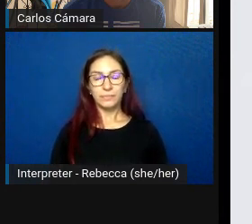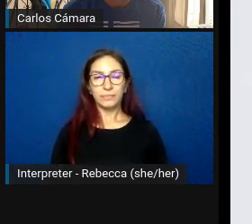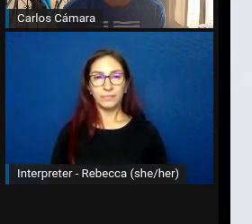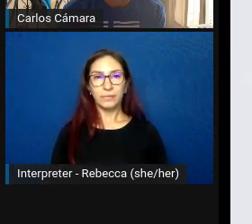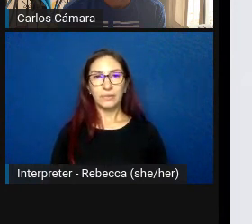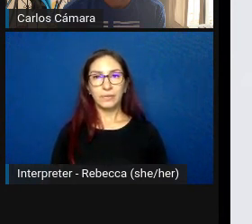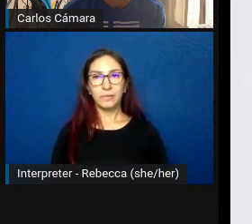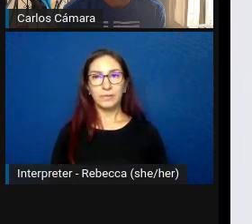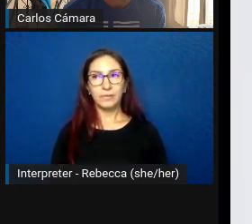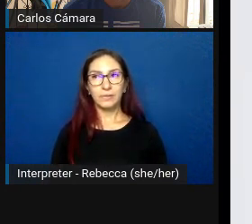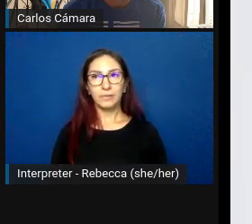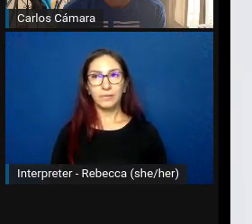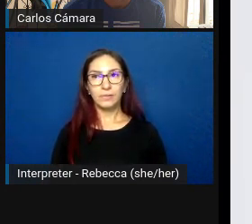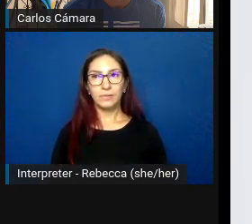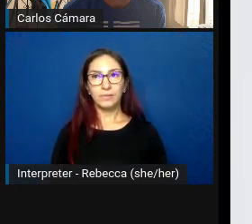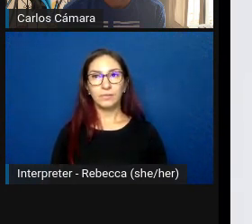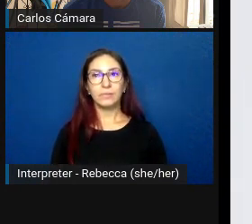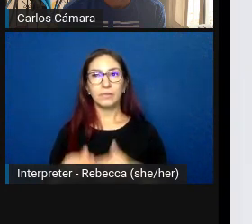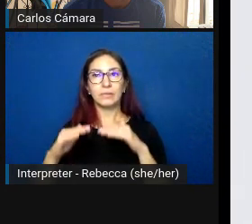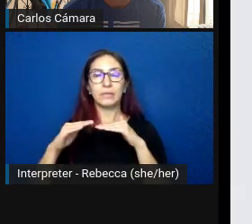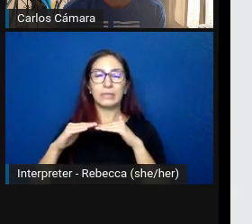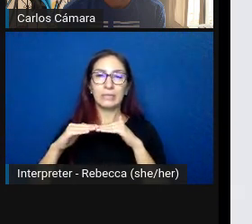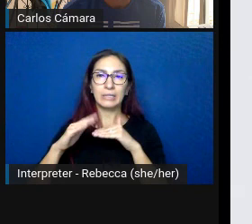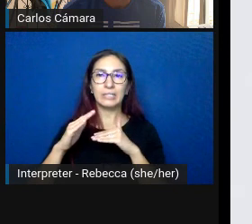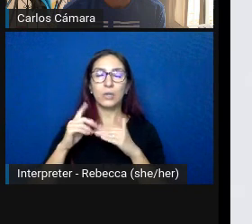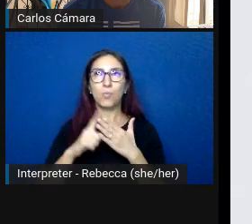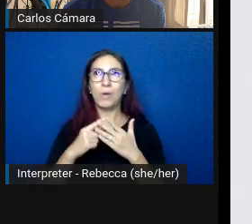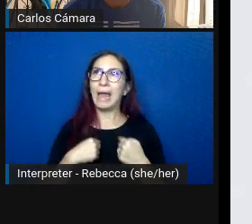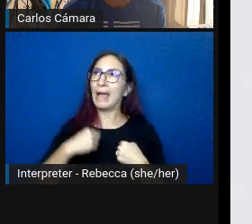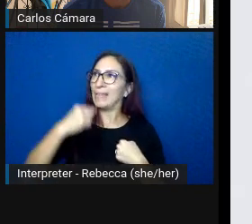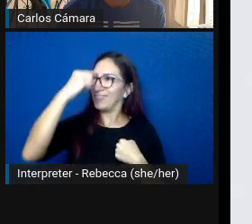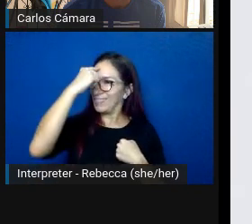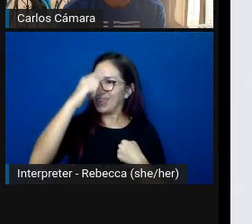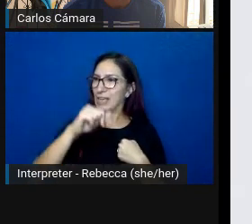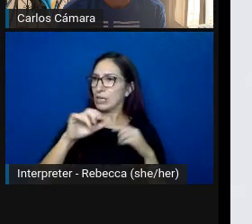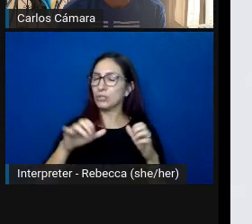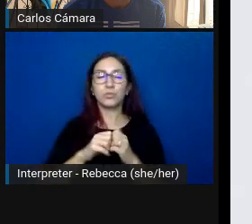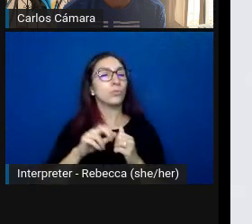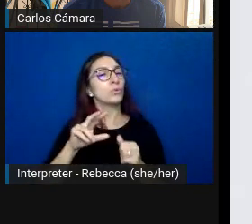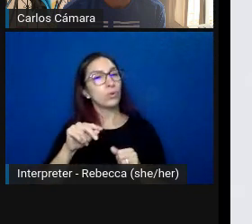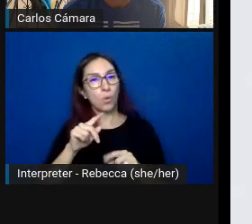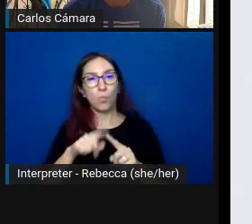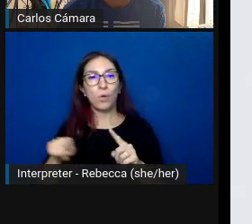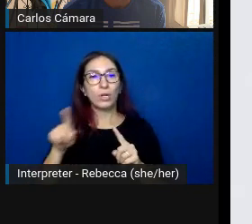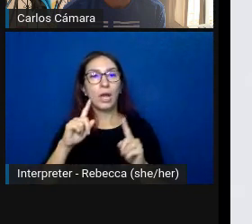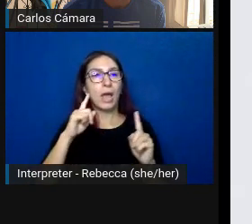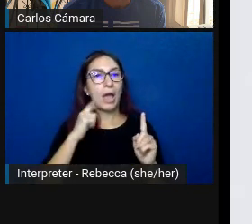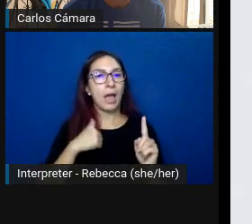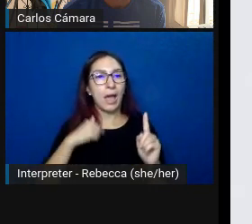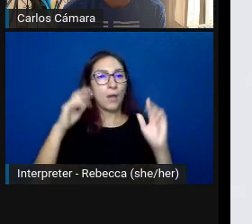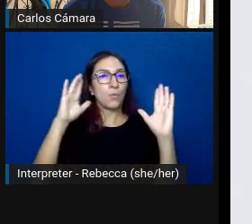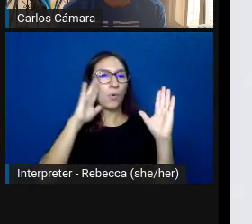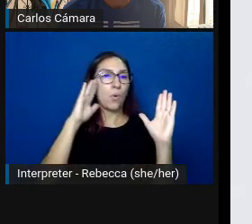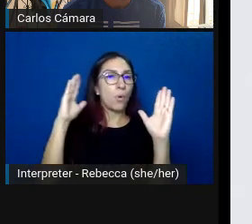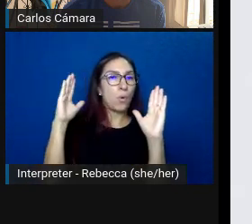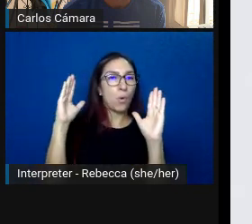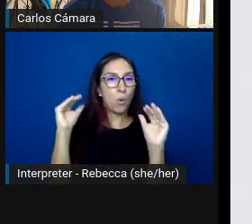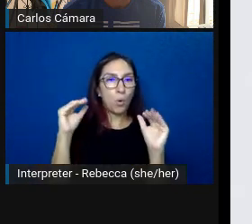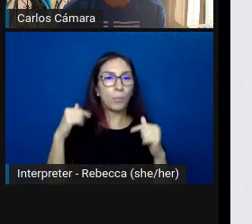It's not what they can you can do, is just what they would hope for me to do if they were in this community.